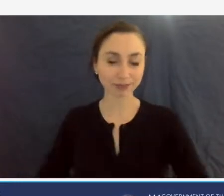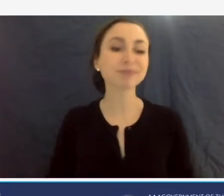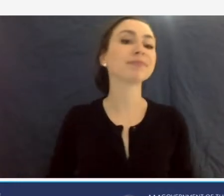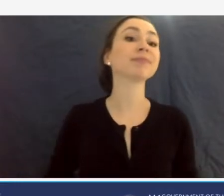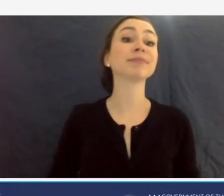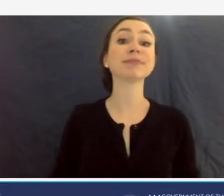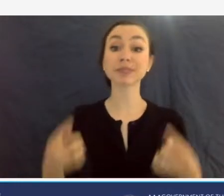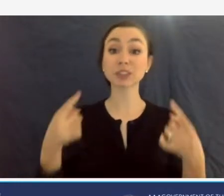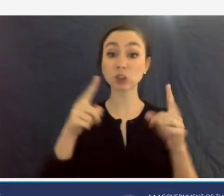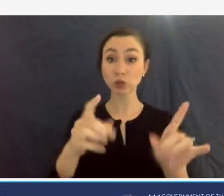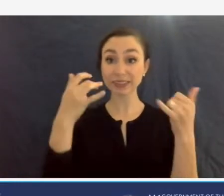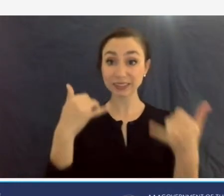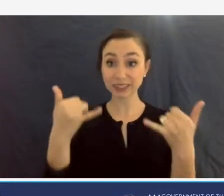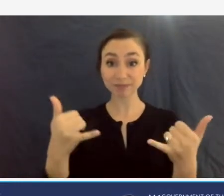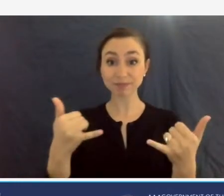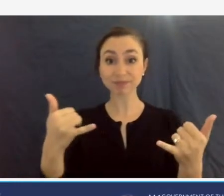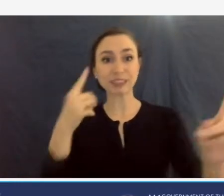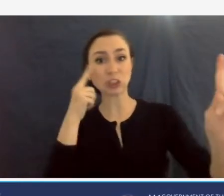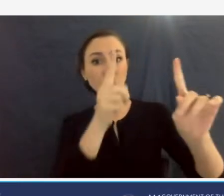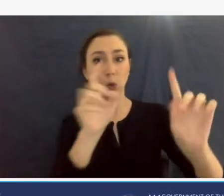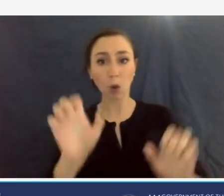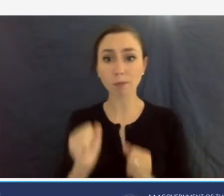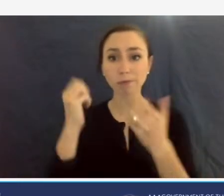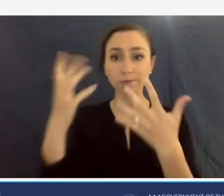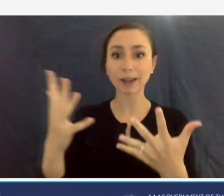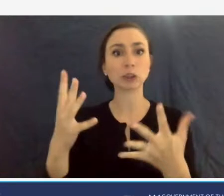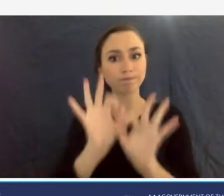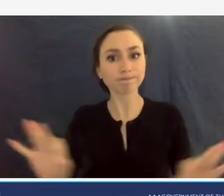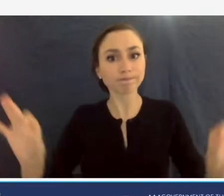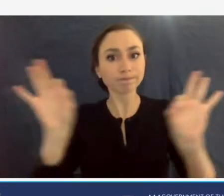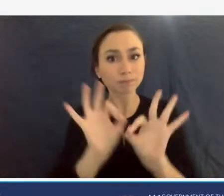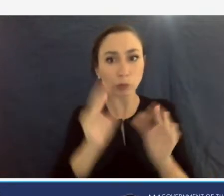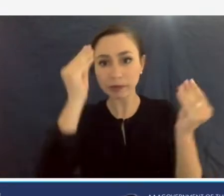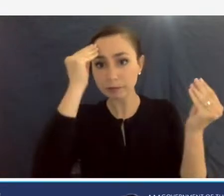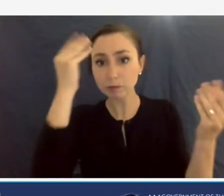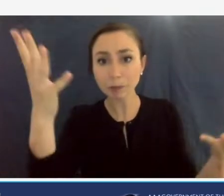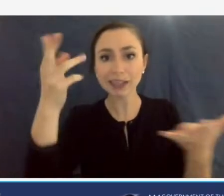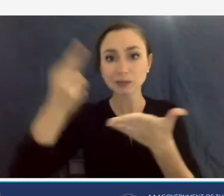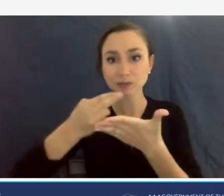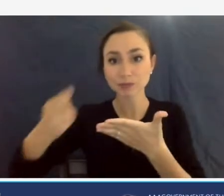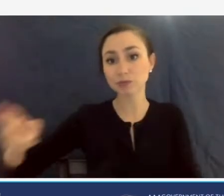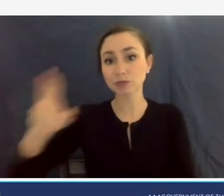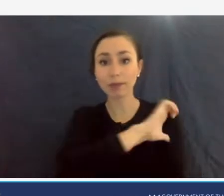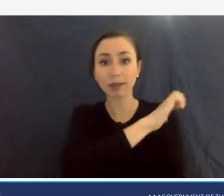valuable information and resources which will empower you and your business to be successful